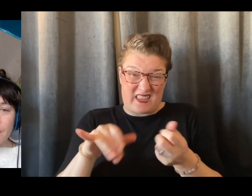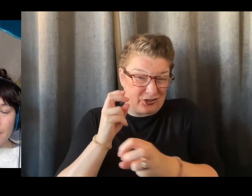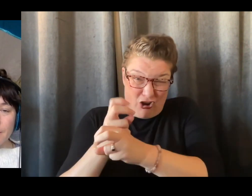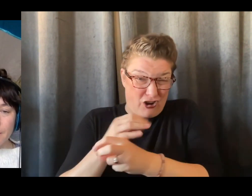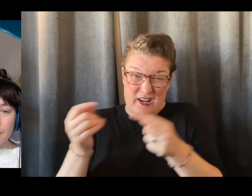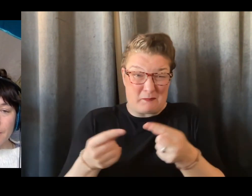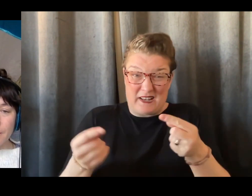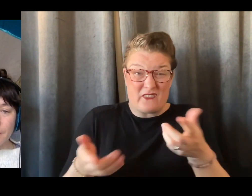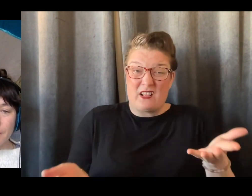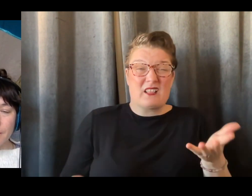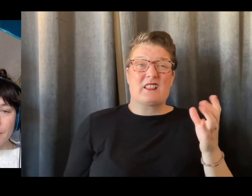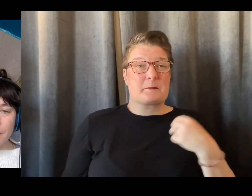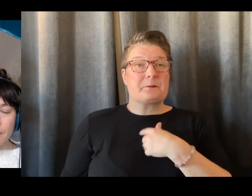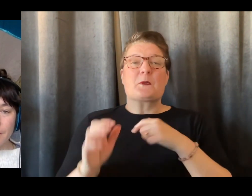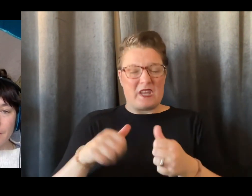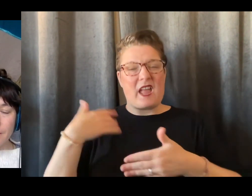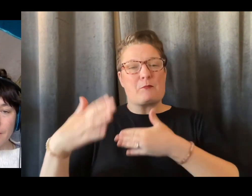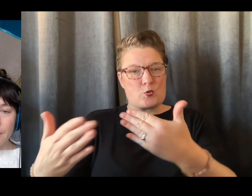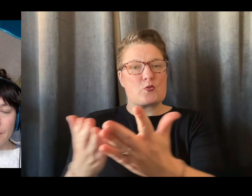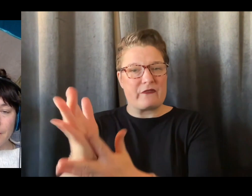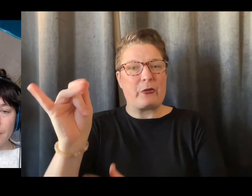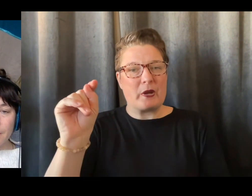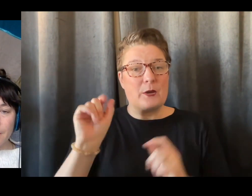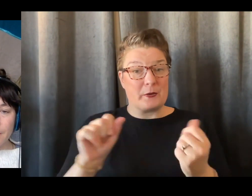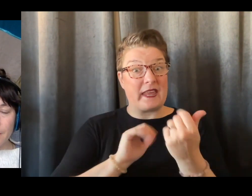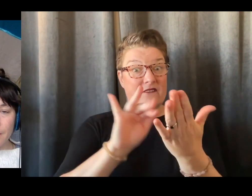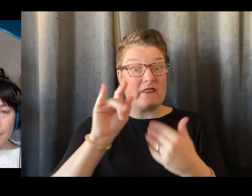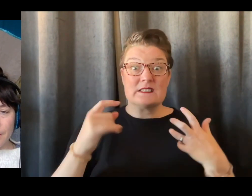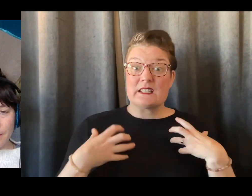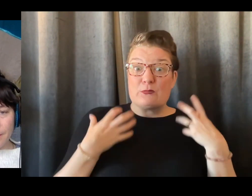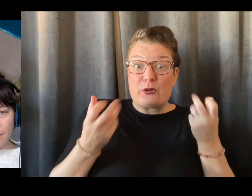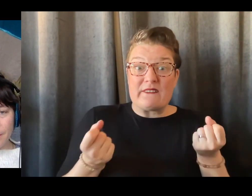We can bravely face it and come, come through on the other side. Nomy: Yeah.